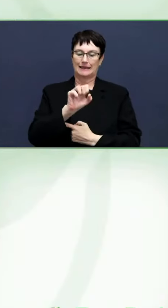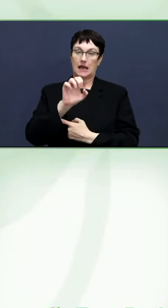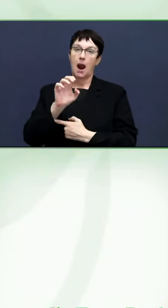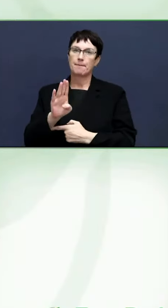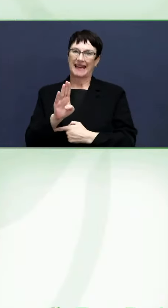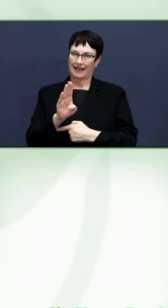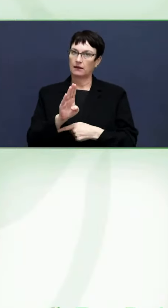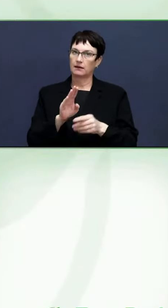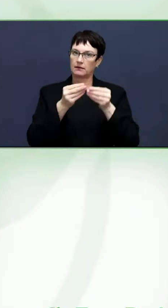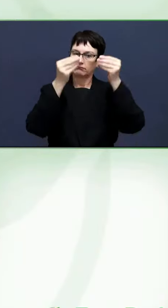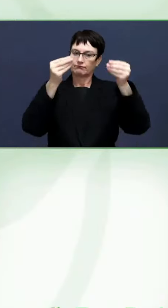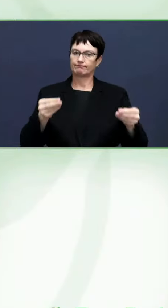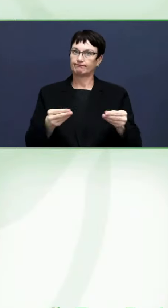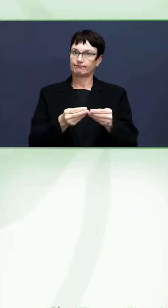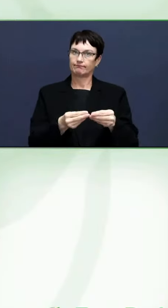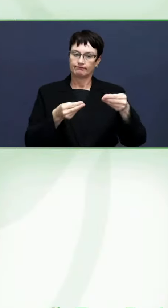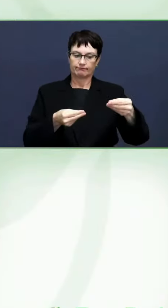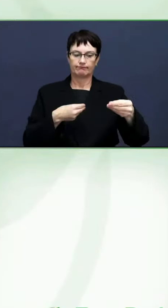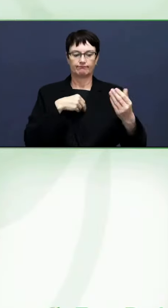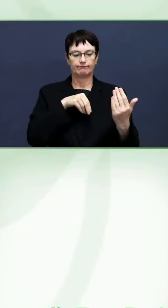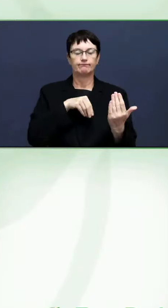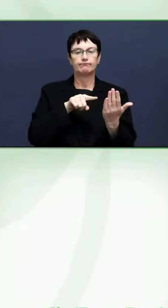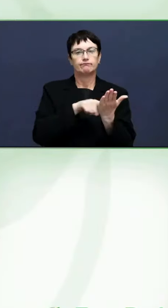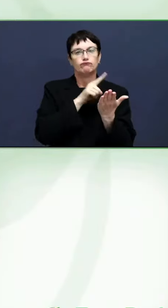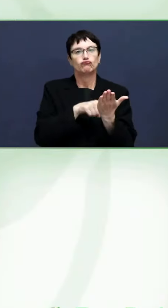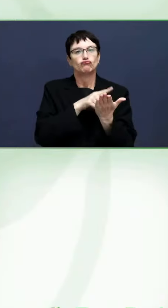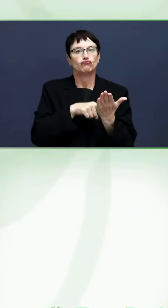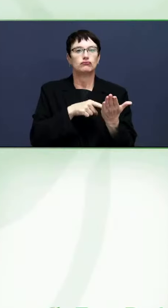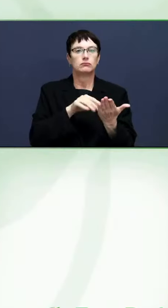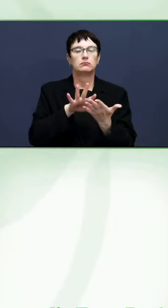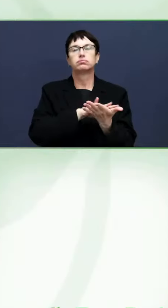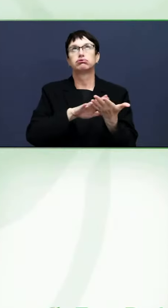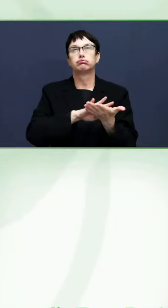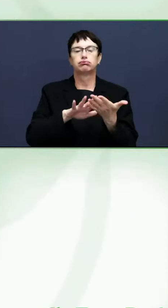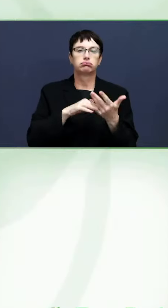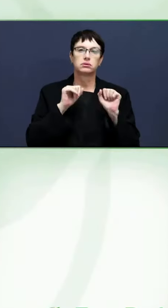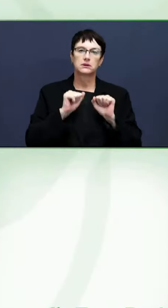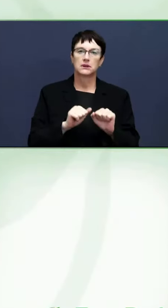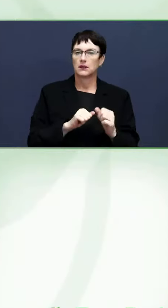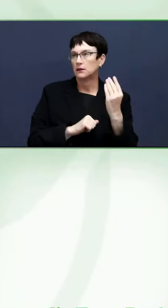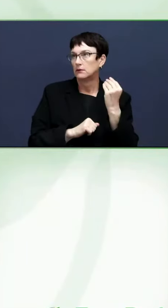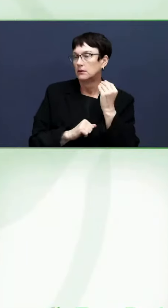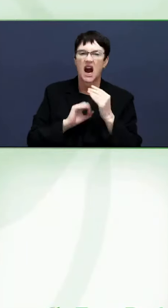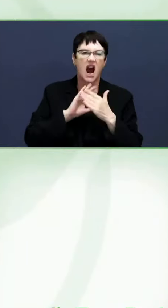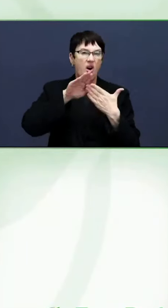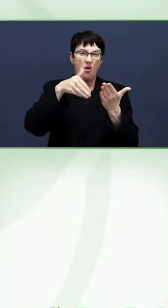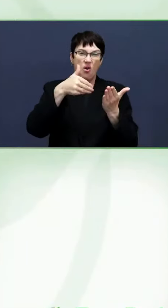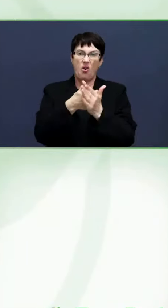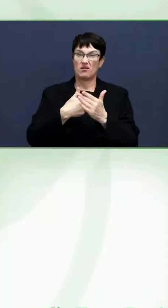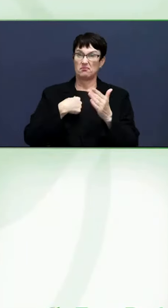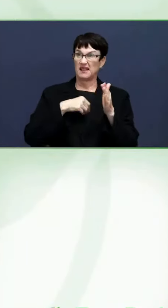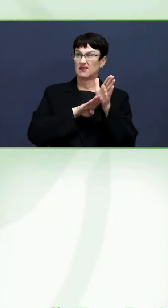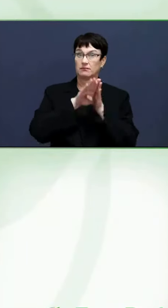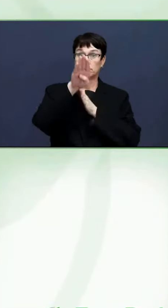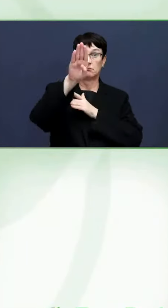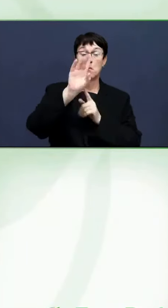which provided me the technology that I needed to be successful. To access Braille, without .